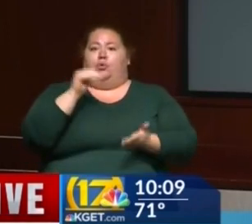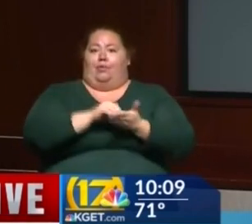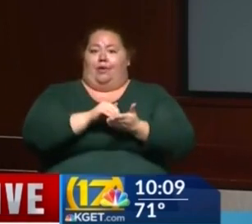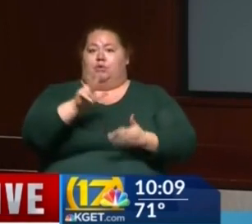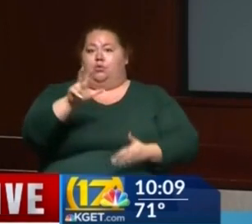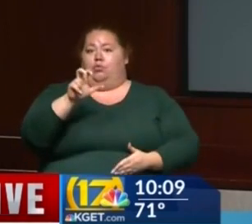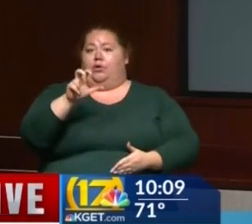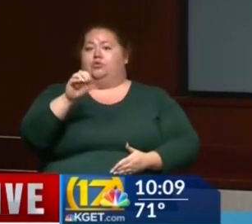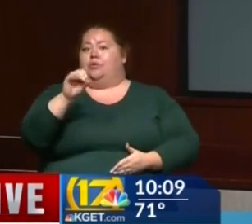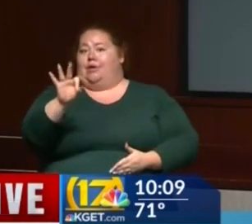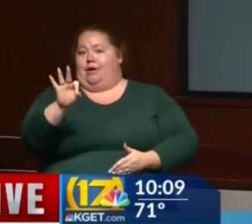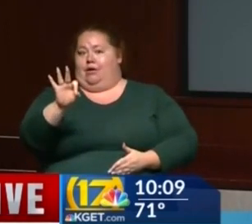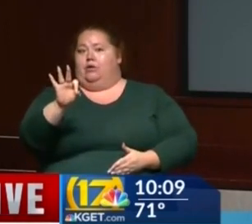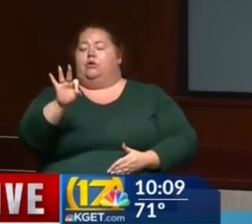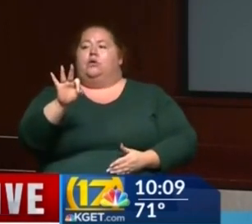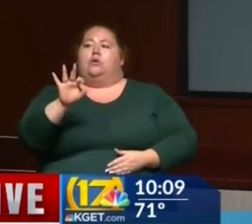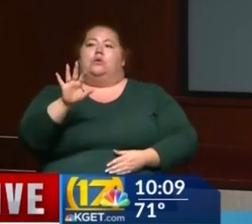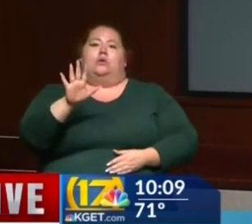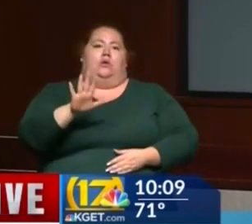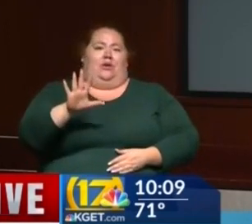WE HAVE 67 ADDITIONAL NEW CASES